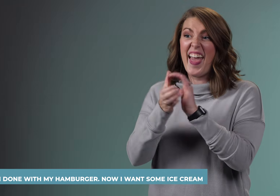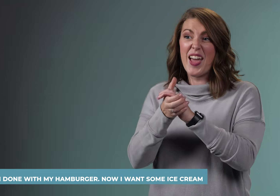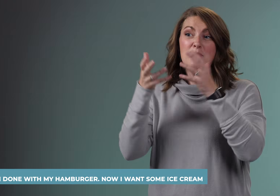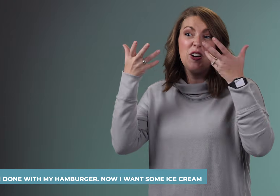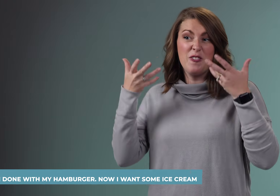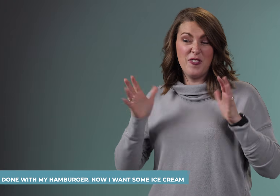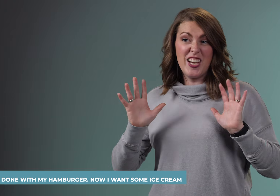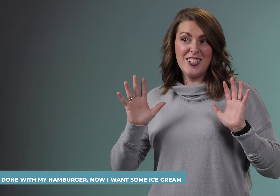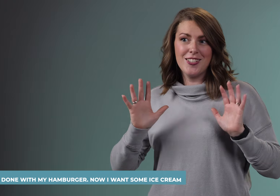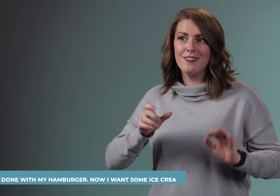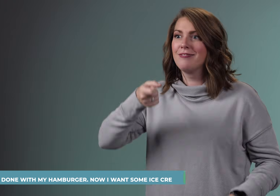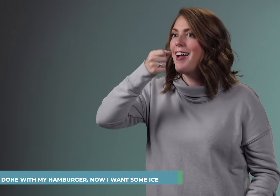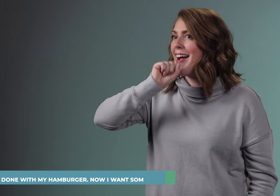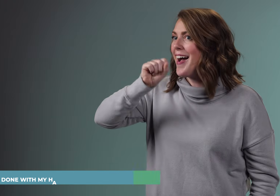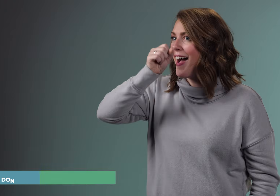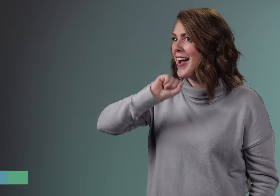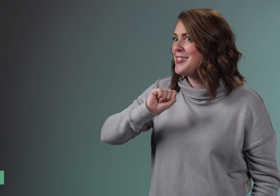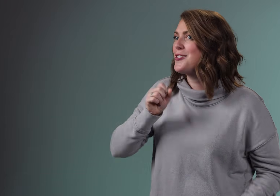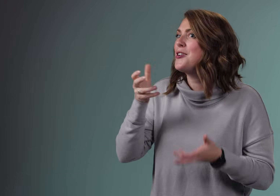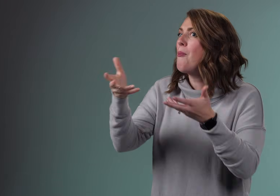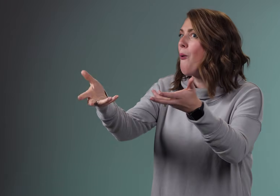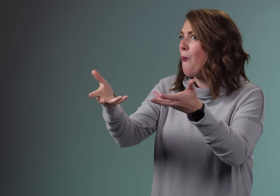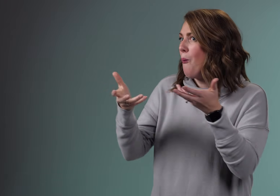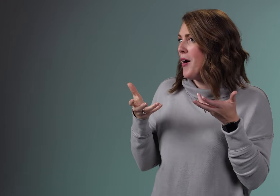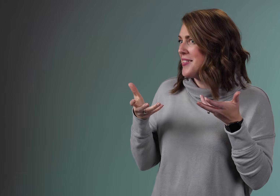HAMBURGER FINISHED ICE CREAM WANT.